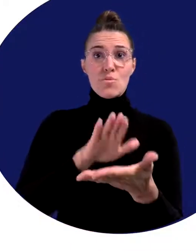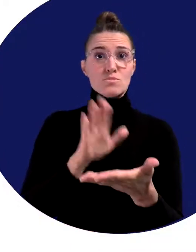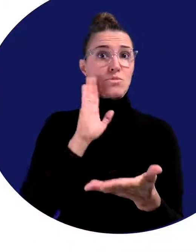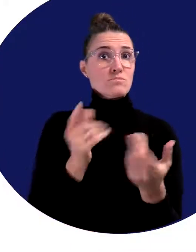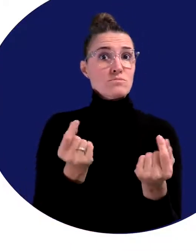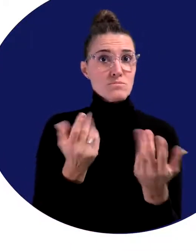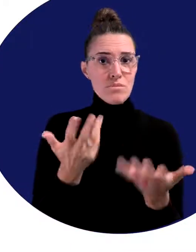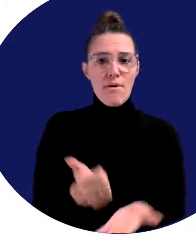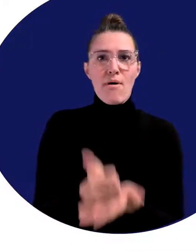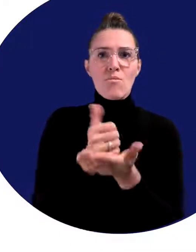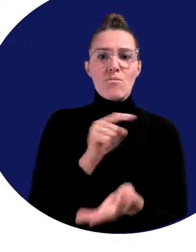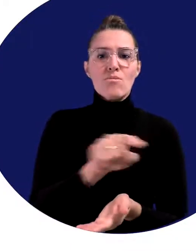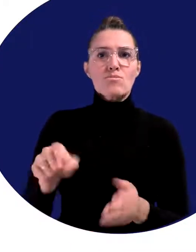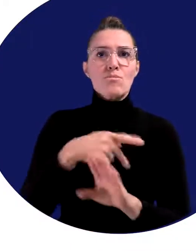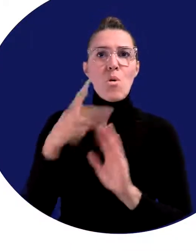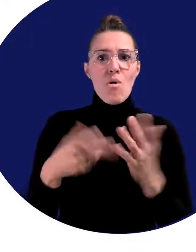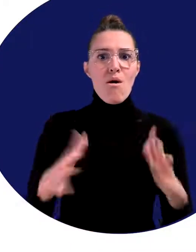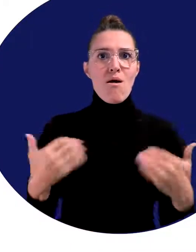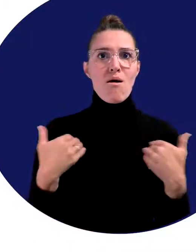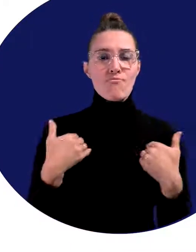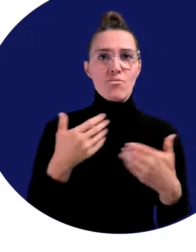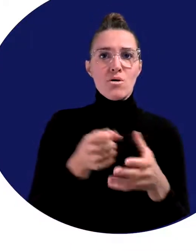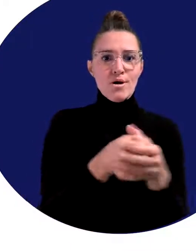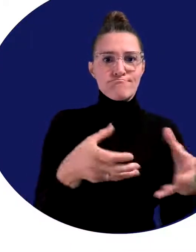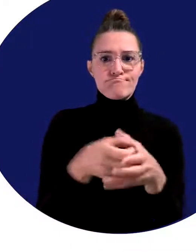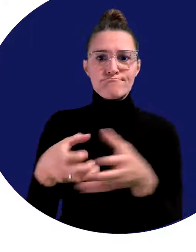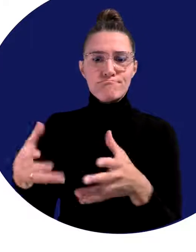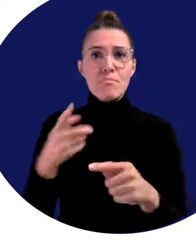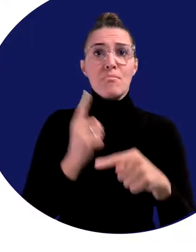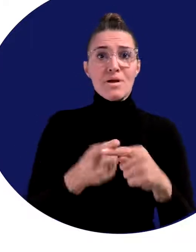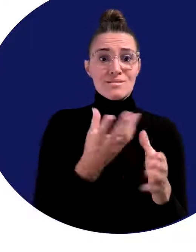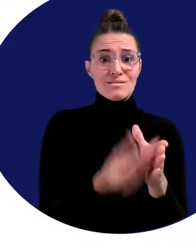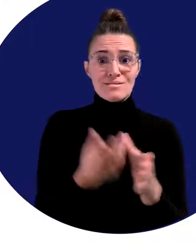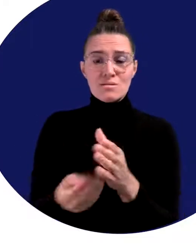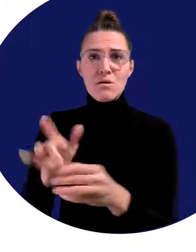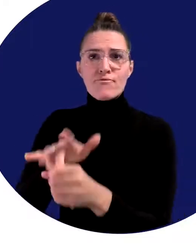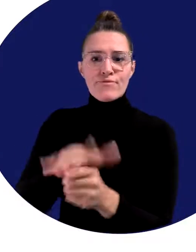A provincial approach will help grow existing youth programs and fill service gaps.